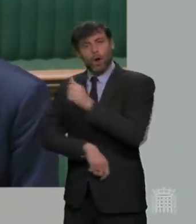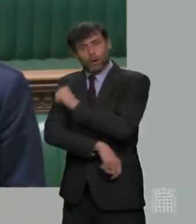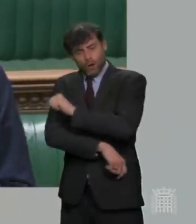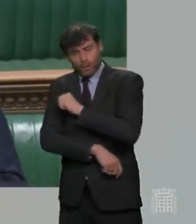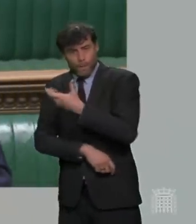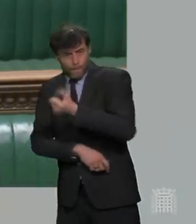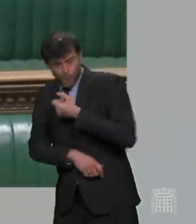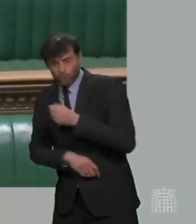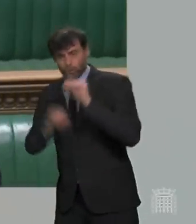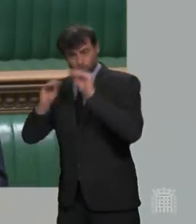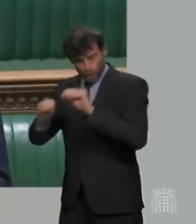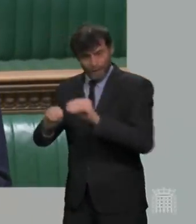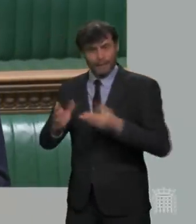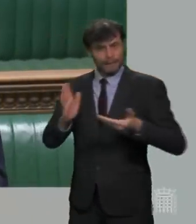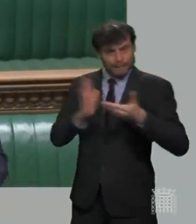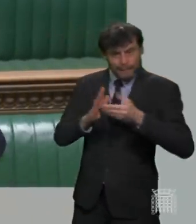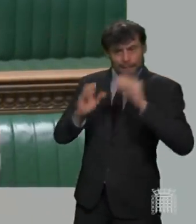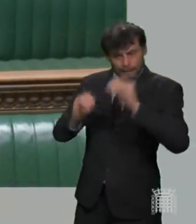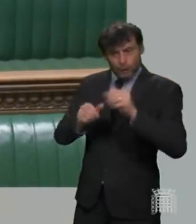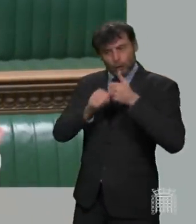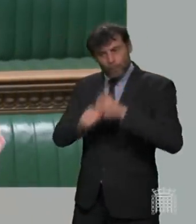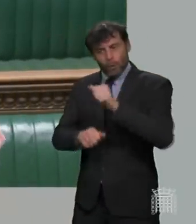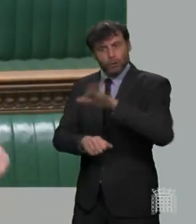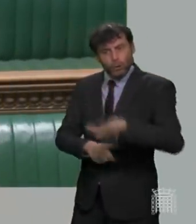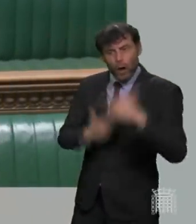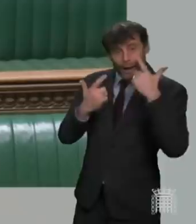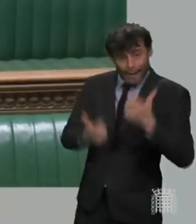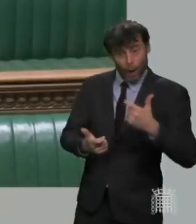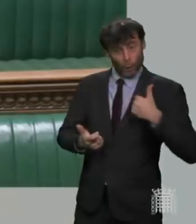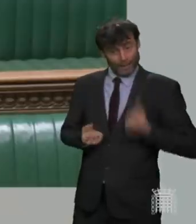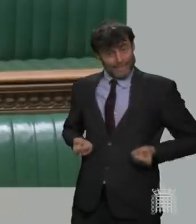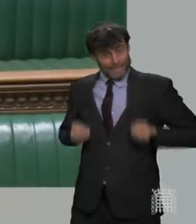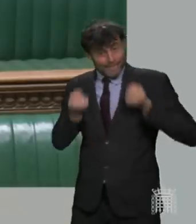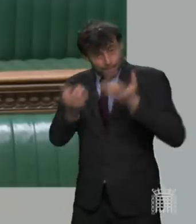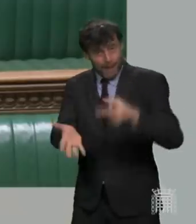of training and with childcare. It is because of that package that this year we are seeing another